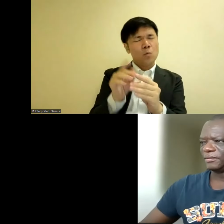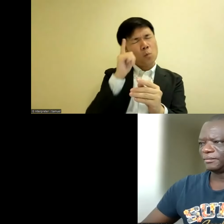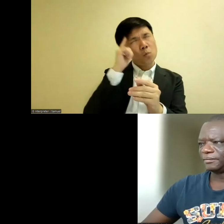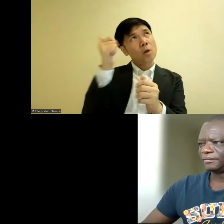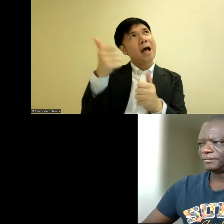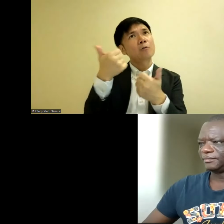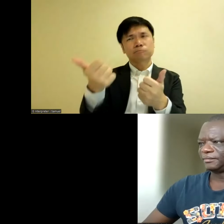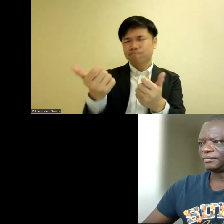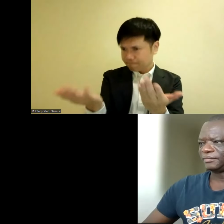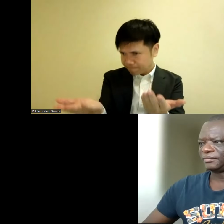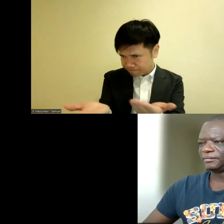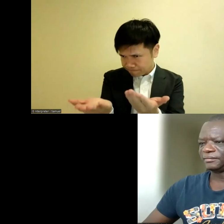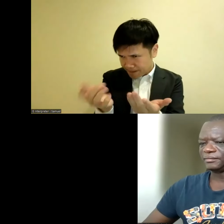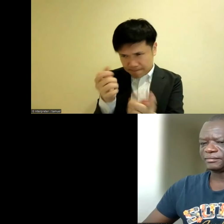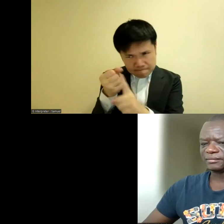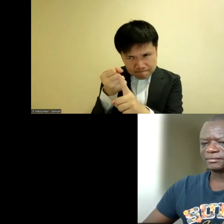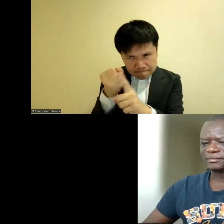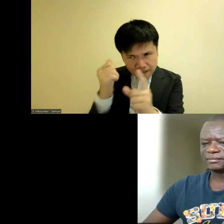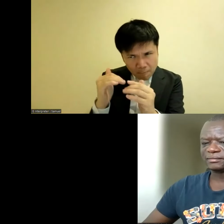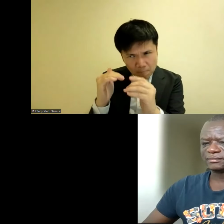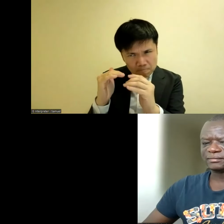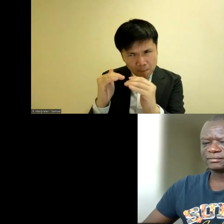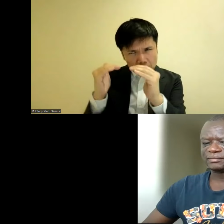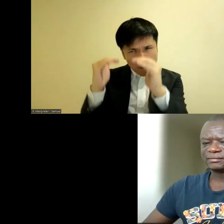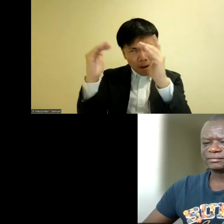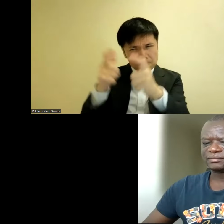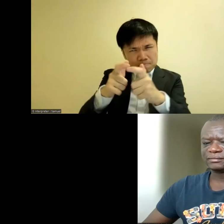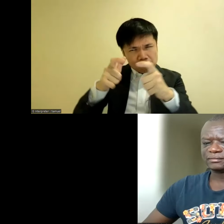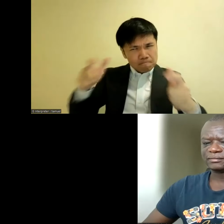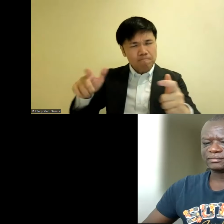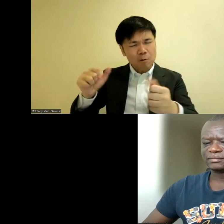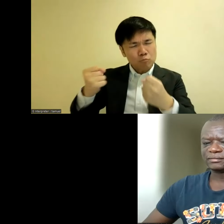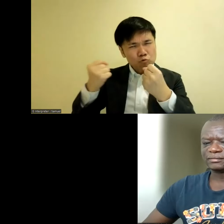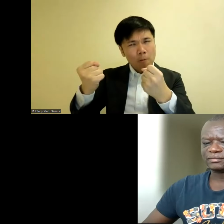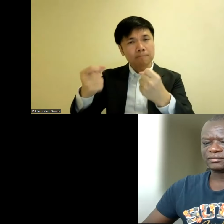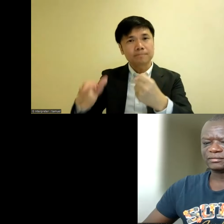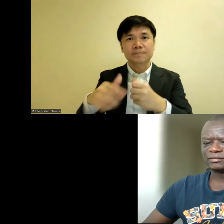Thank you very much, Julius.